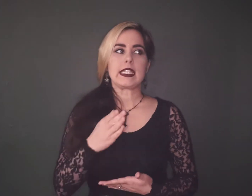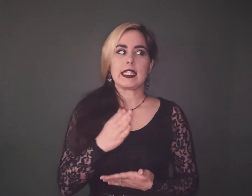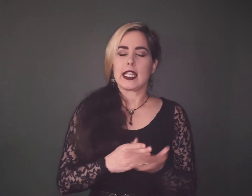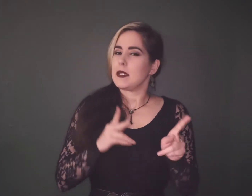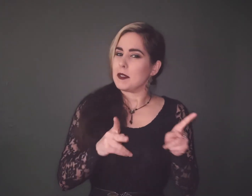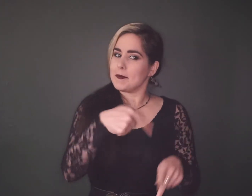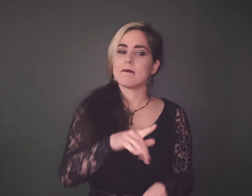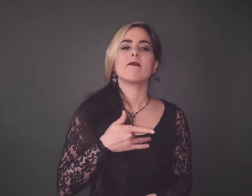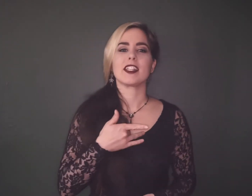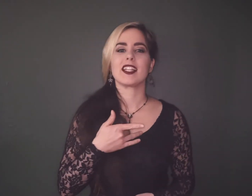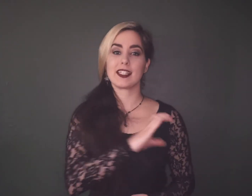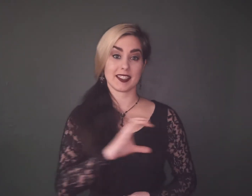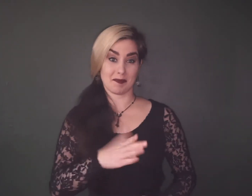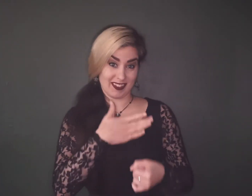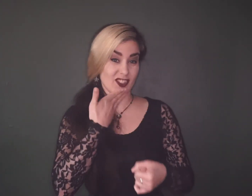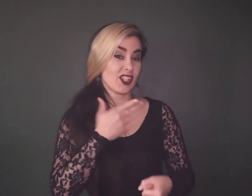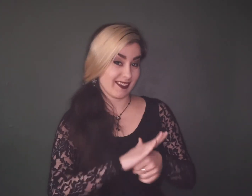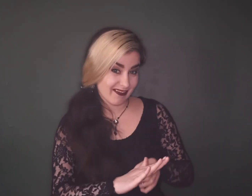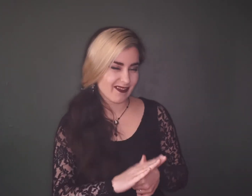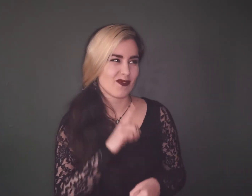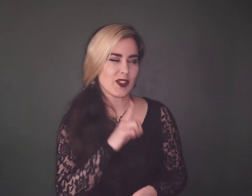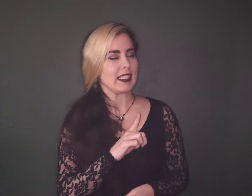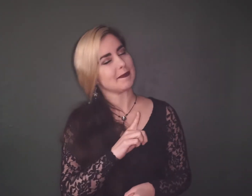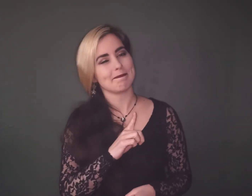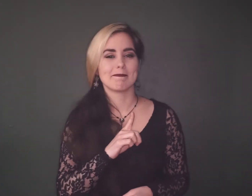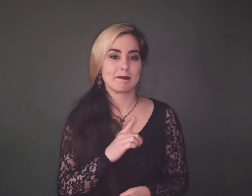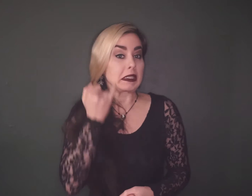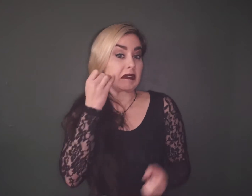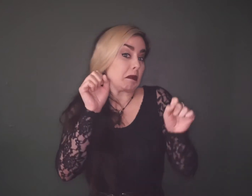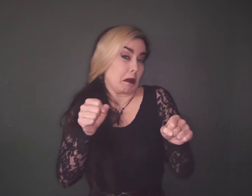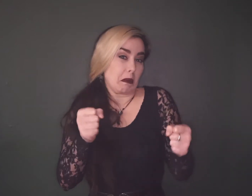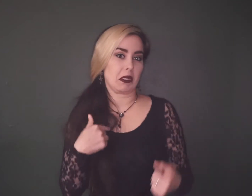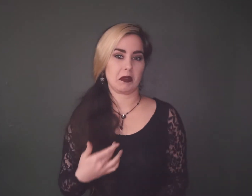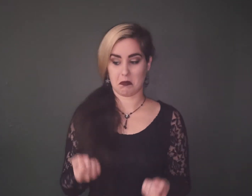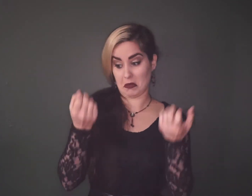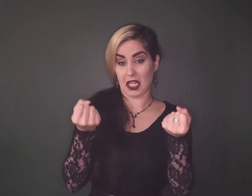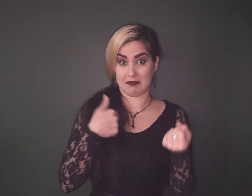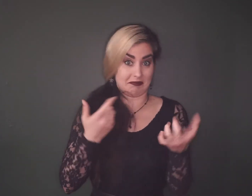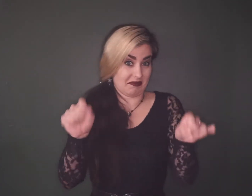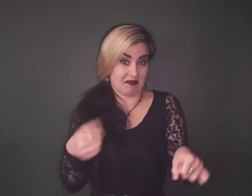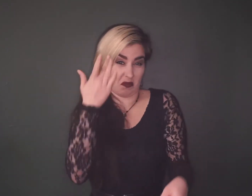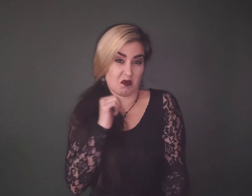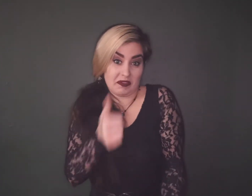Some people feel captions are enough, but really if possible it should be available in sign. And since I can, why not?